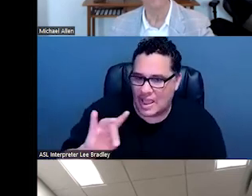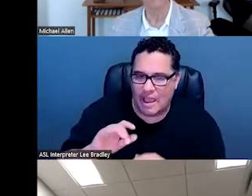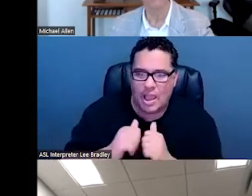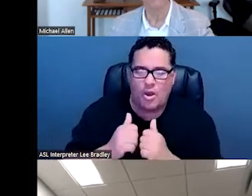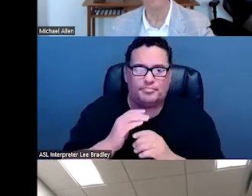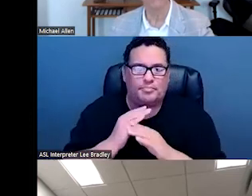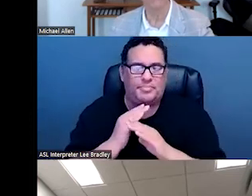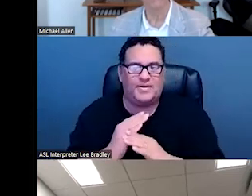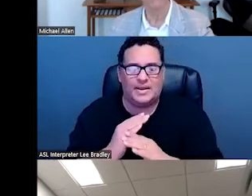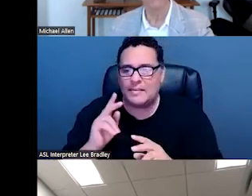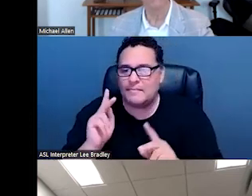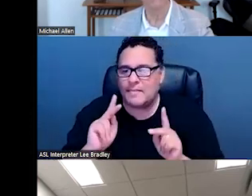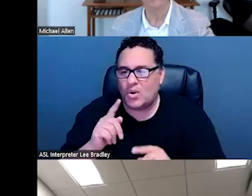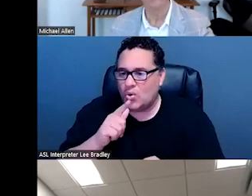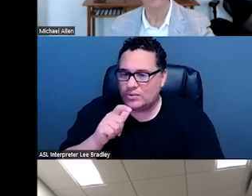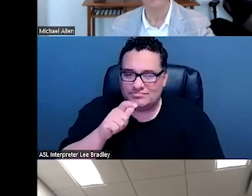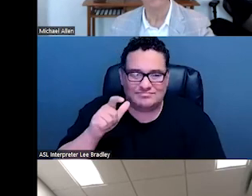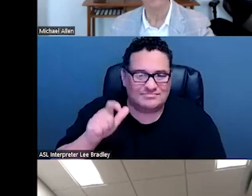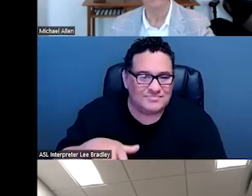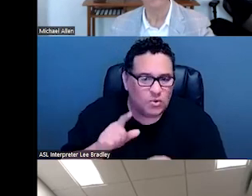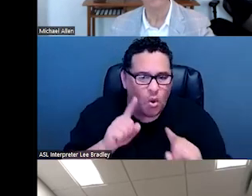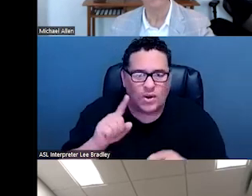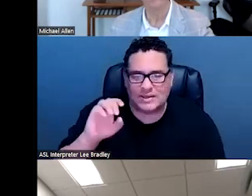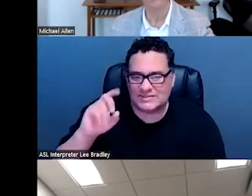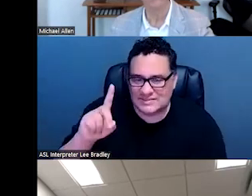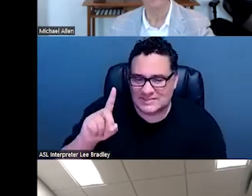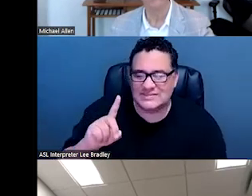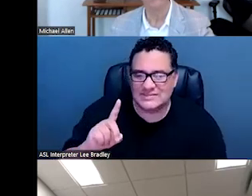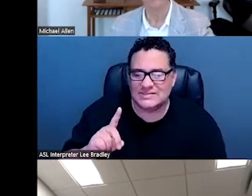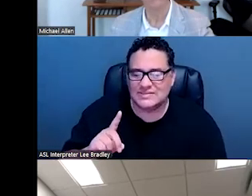WHO DON'T NEED TO GO TO EMERGENCY DEPARTMENTS, HAVING TO GO THERE IN THE FIRST PLACE.